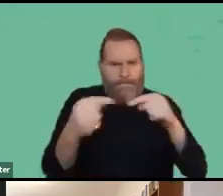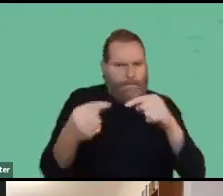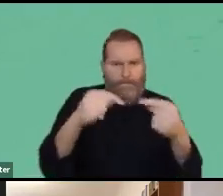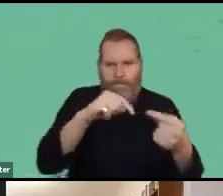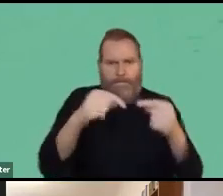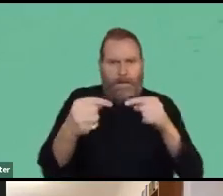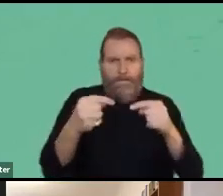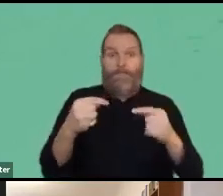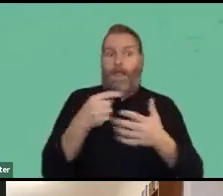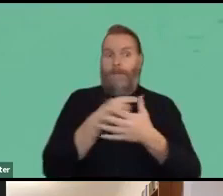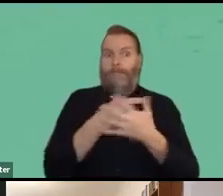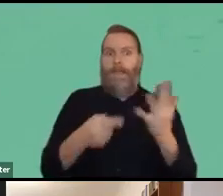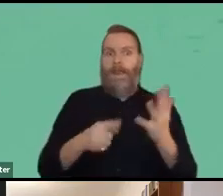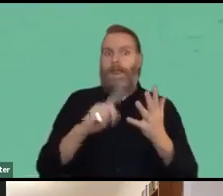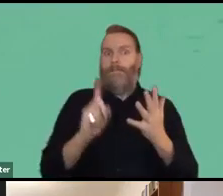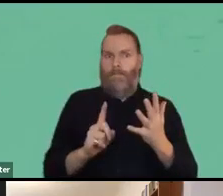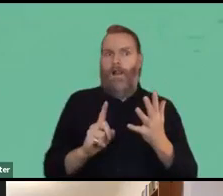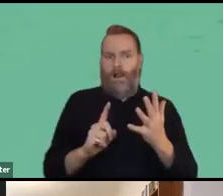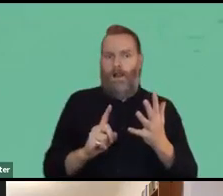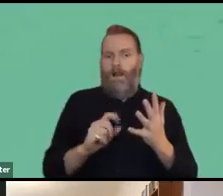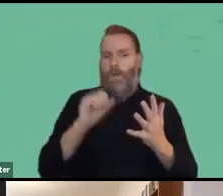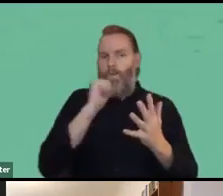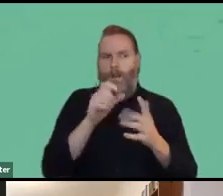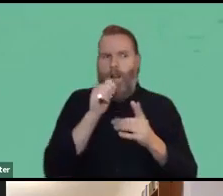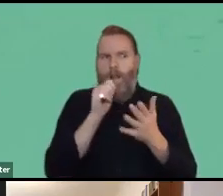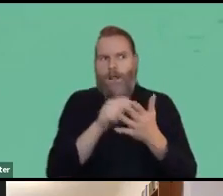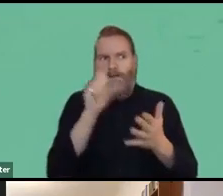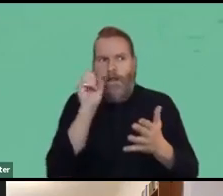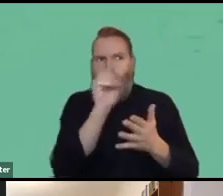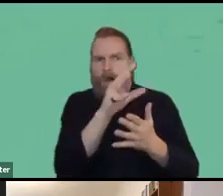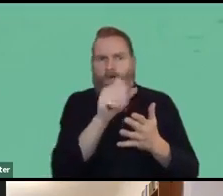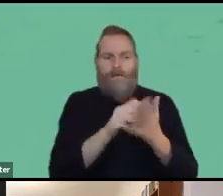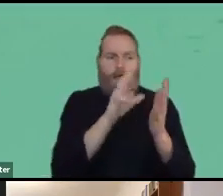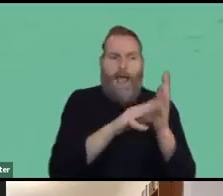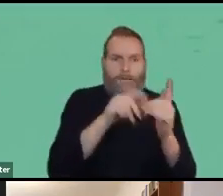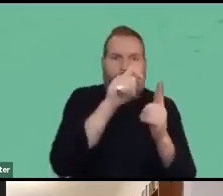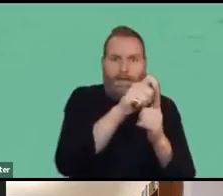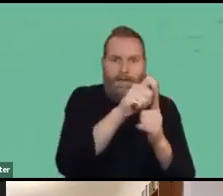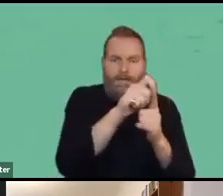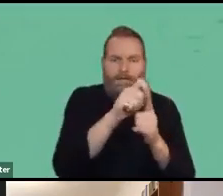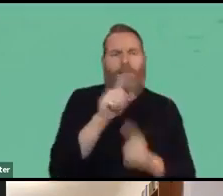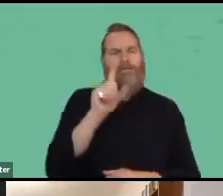and it's telling them that not a single Tory MP turned up today to defend that position